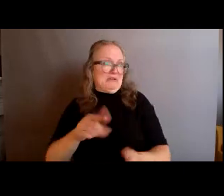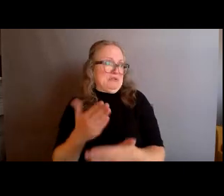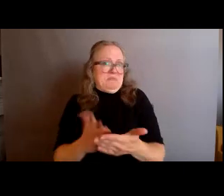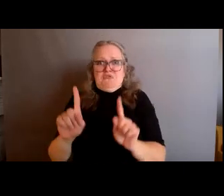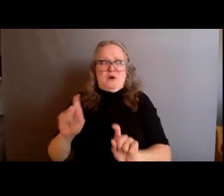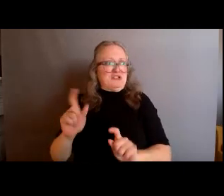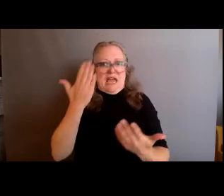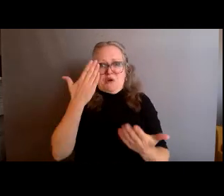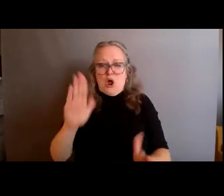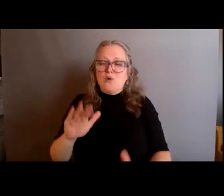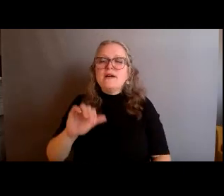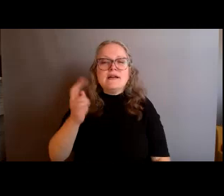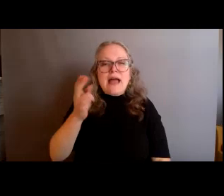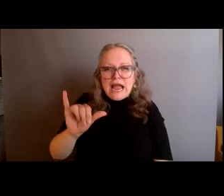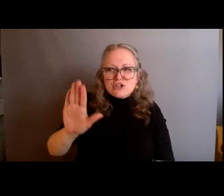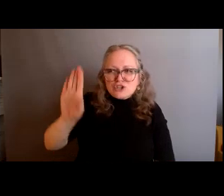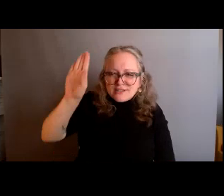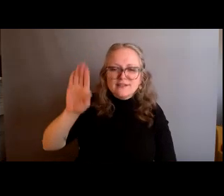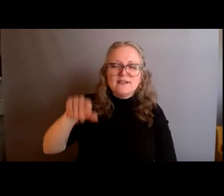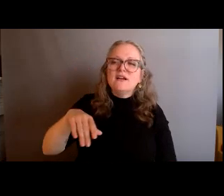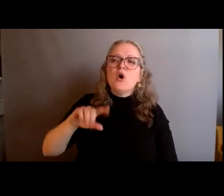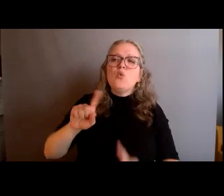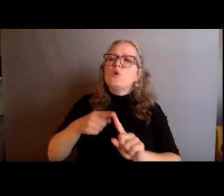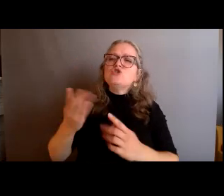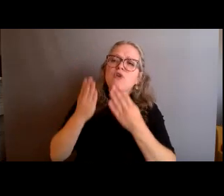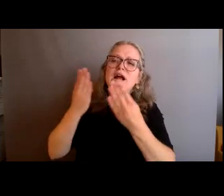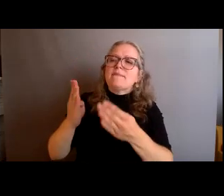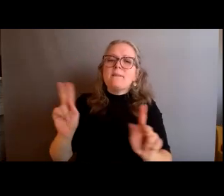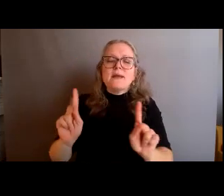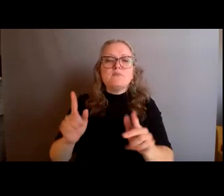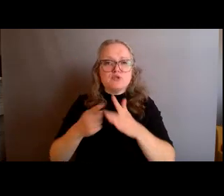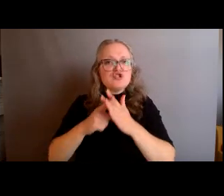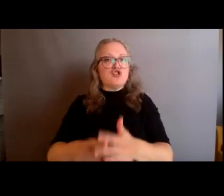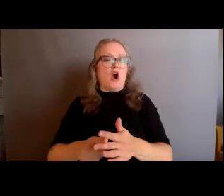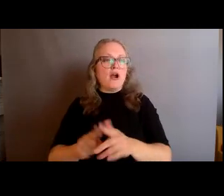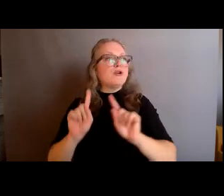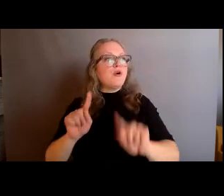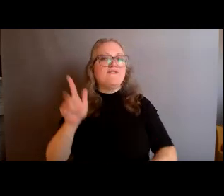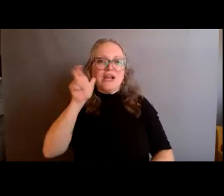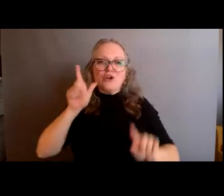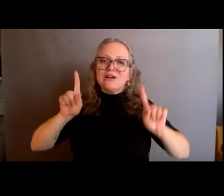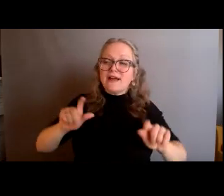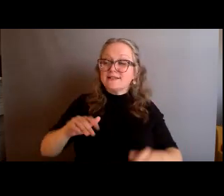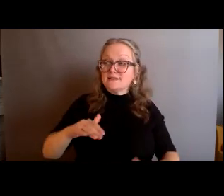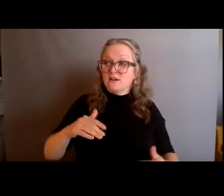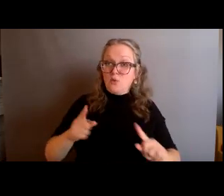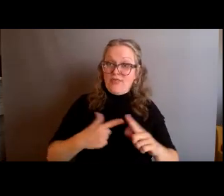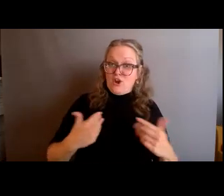When do you recommend that people start getting their hearing tested? You know, as a child, as an adult, what? What is your your thoughts?